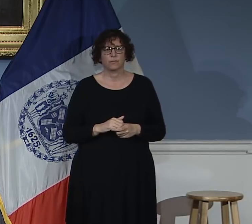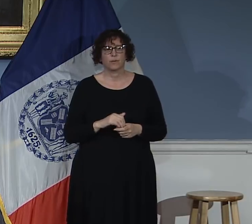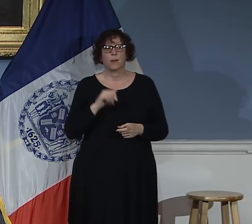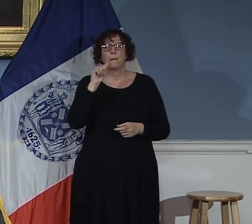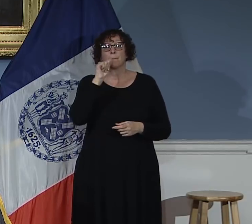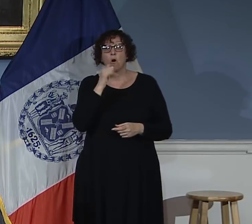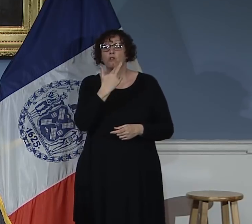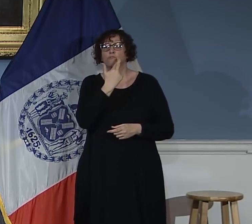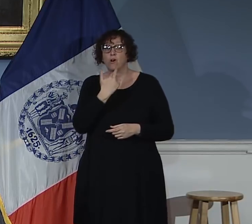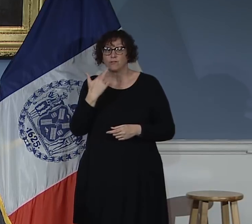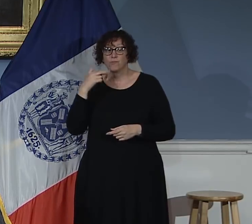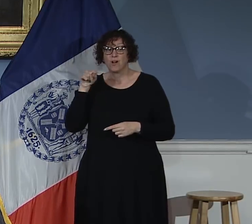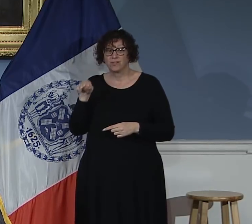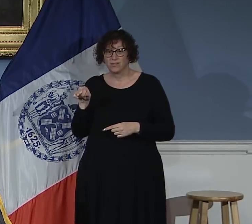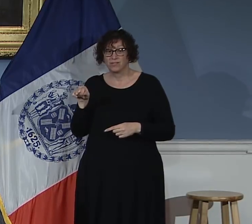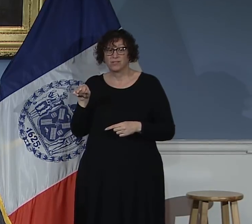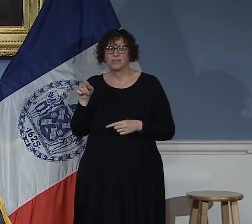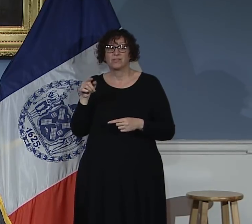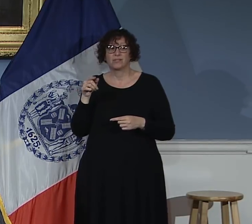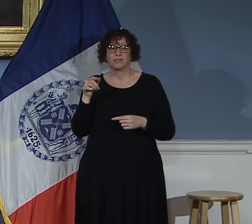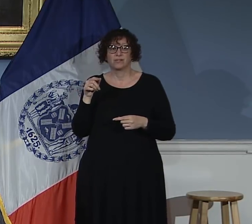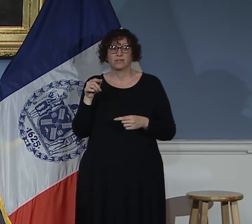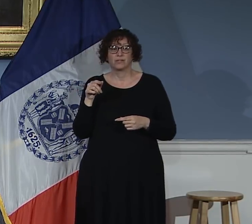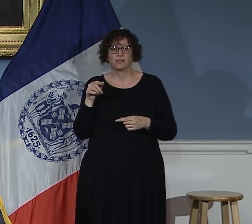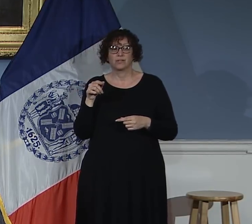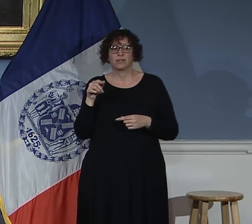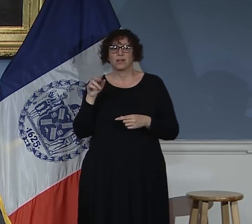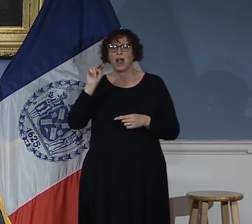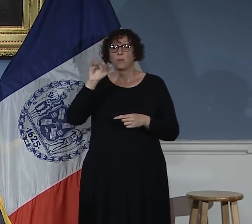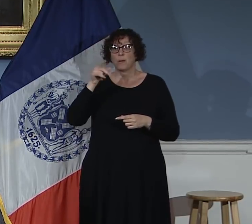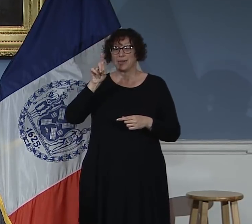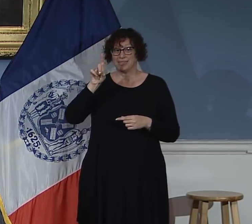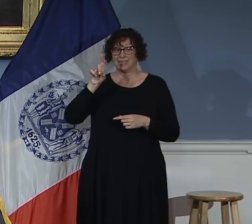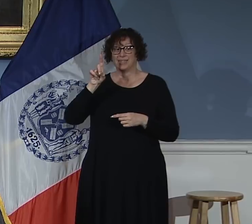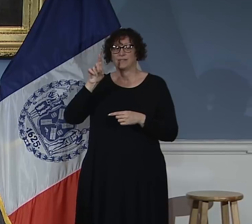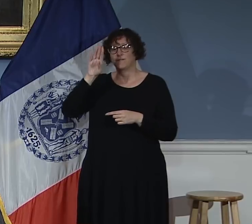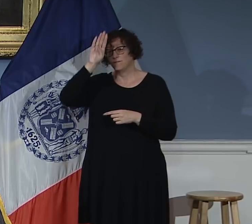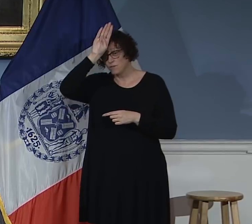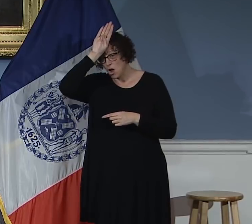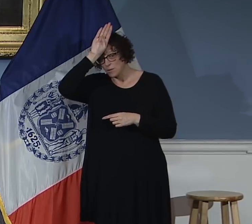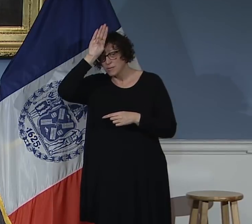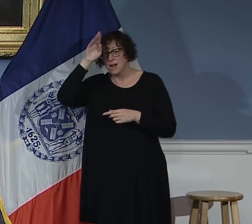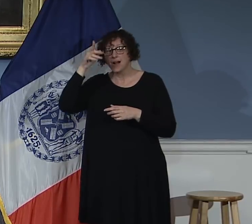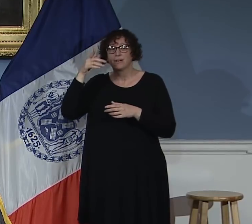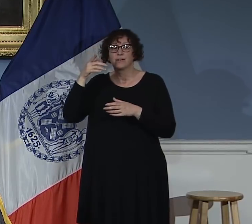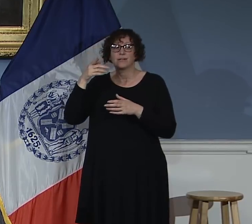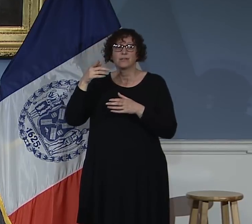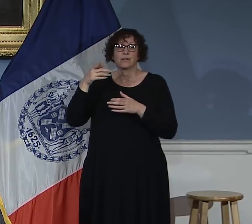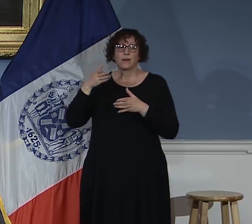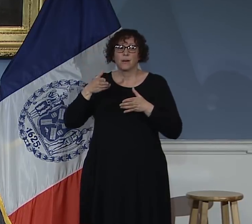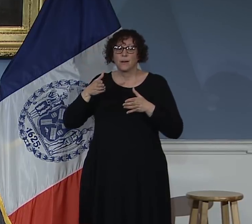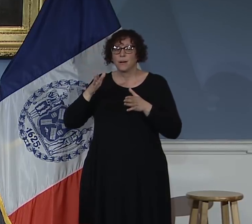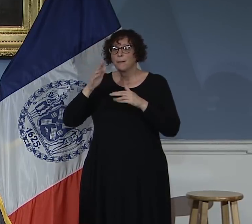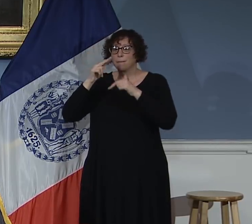I WILL RESPOND QUICKLY. THE REAUSTRAS,NT BARS, FOR EXAMPLE, AS I SAID, NYPD,